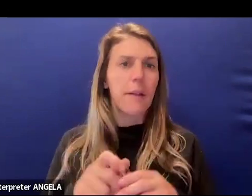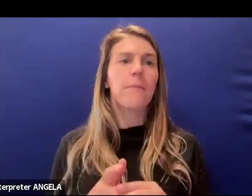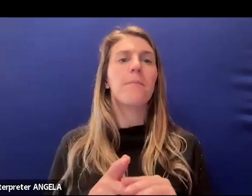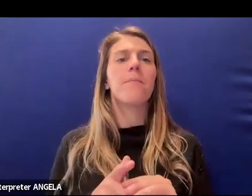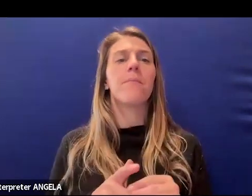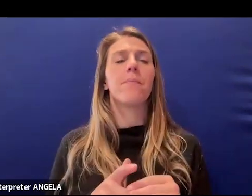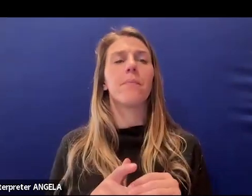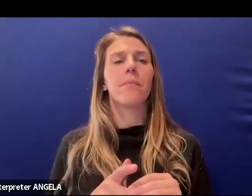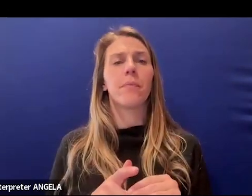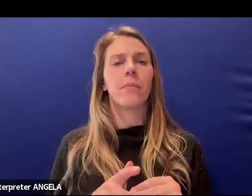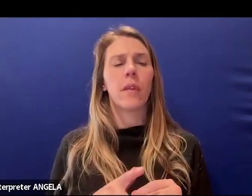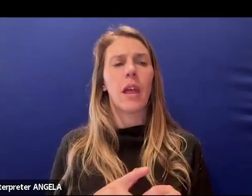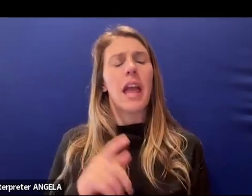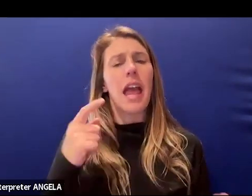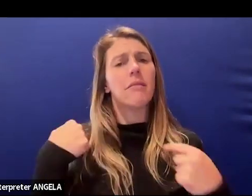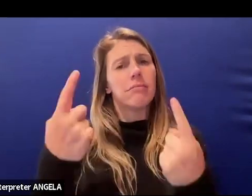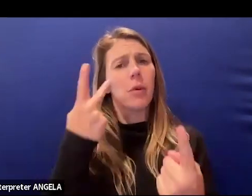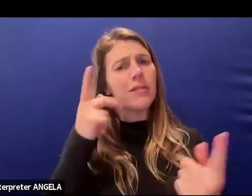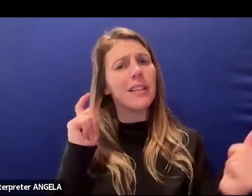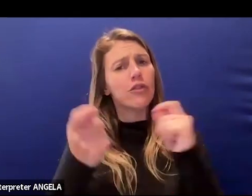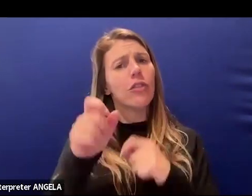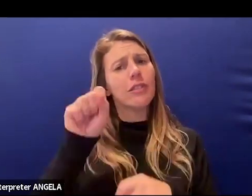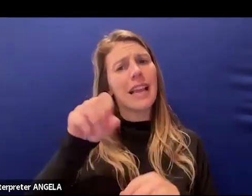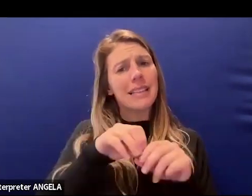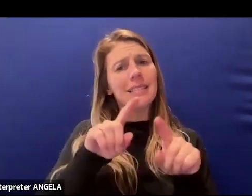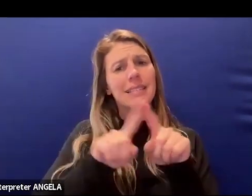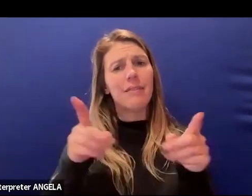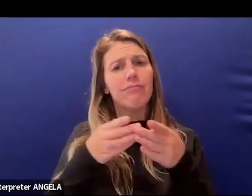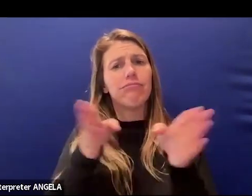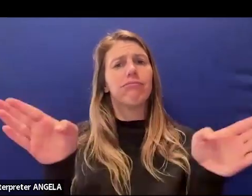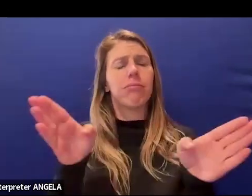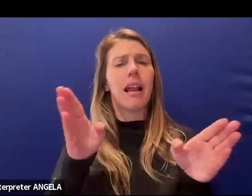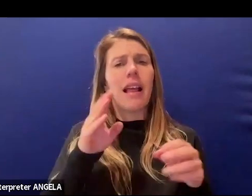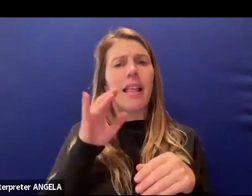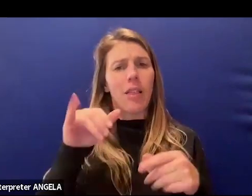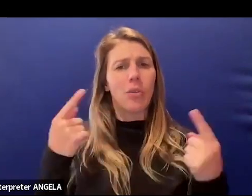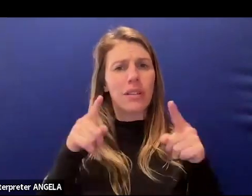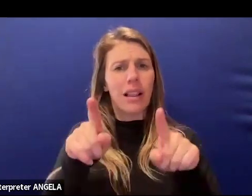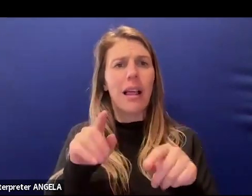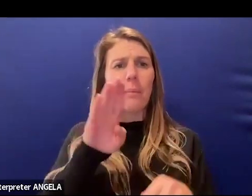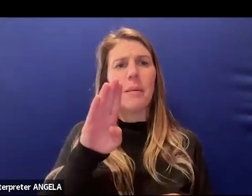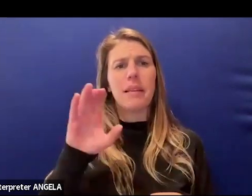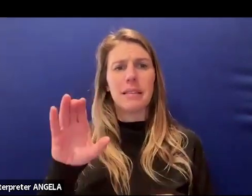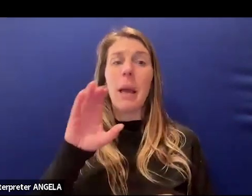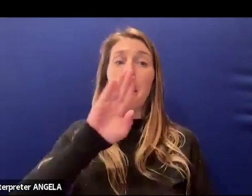I think we have seen change over time in other broadening participation in computing alliances, BPC organizations,